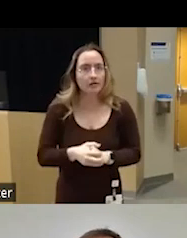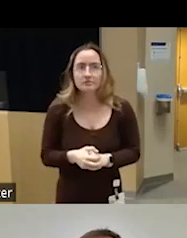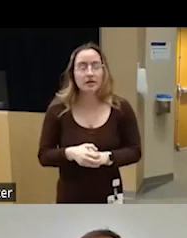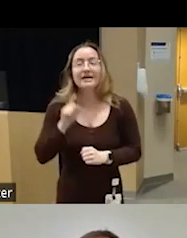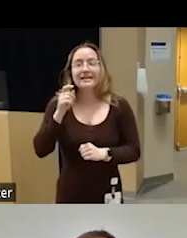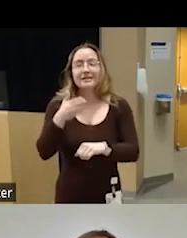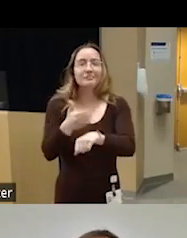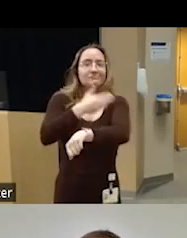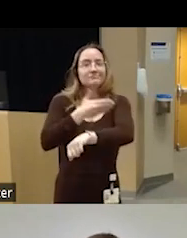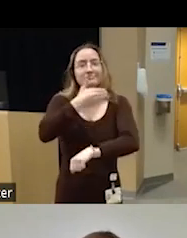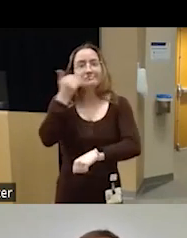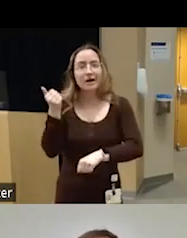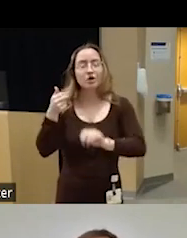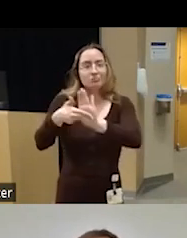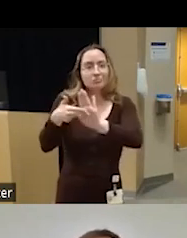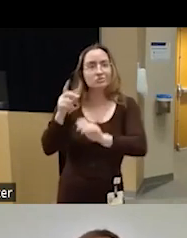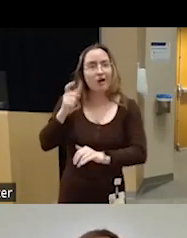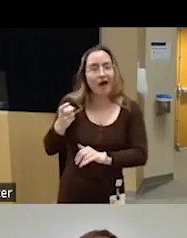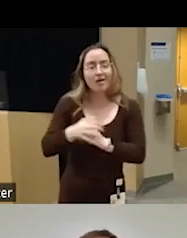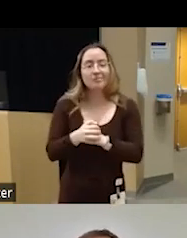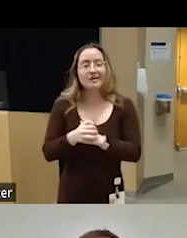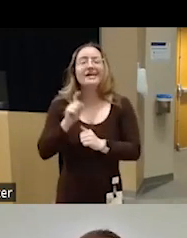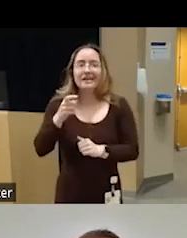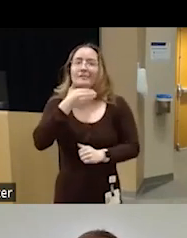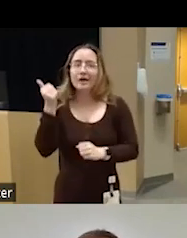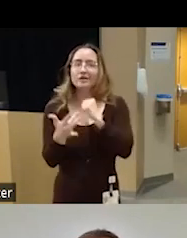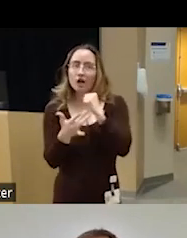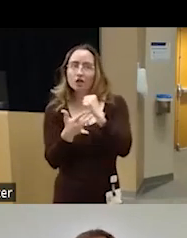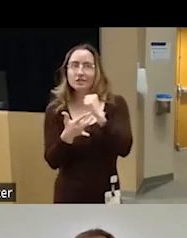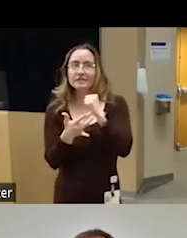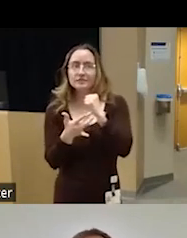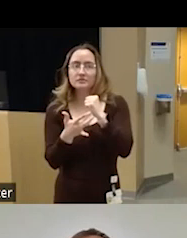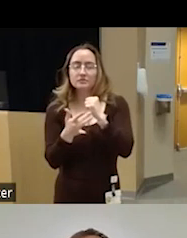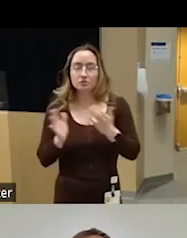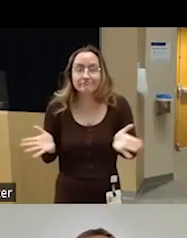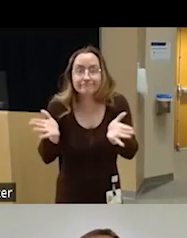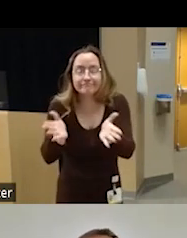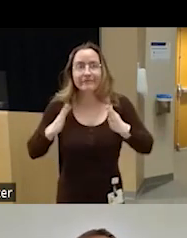research digital Technologies to help promote physical health. So there are solutions to